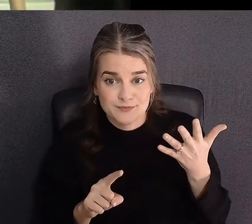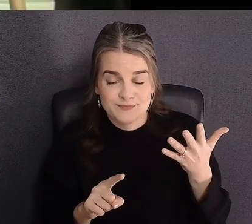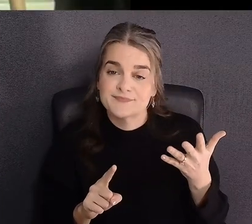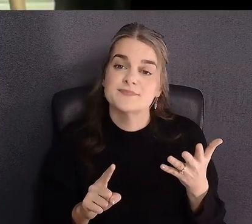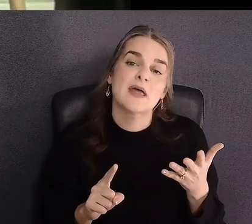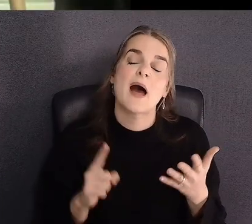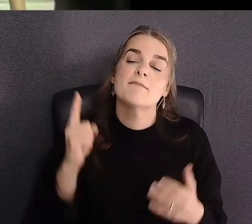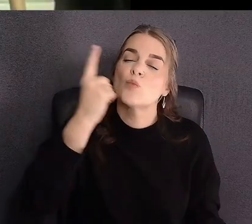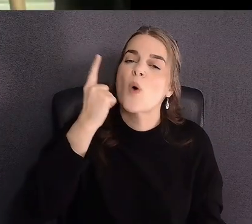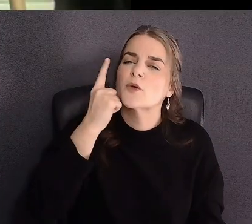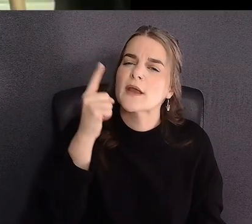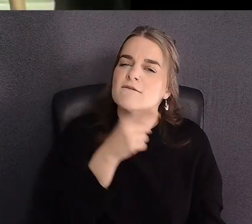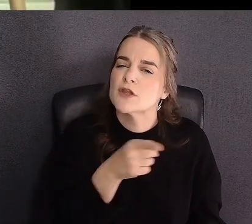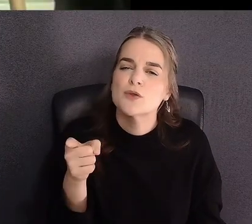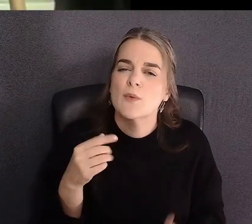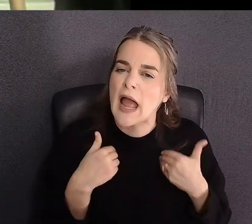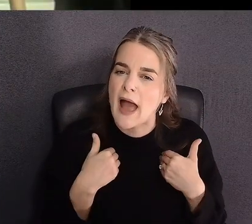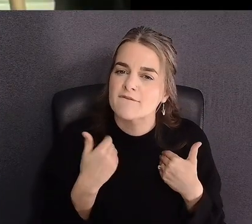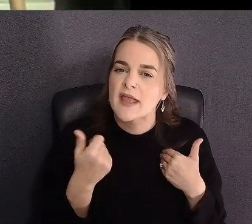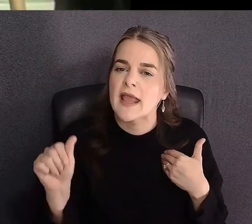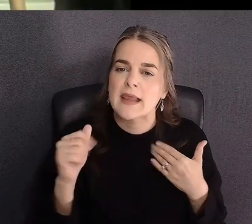I was just wondering if you had any projects?